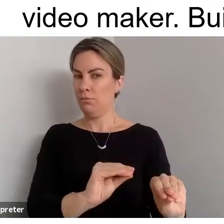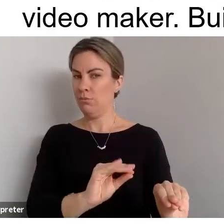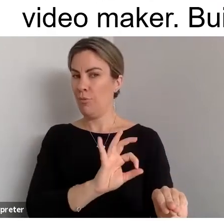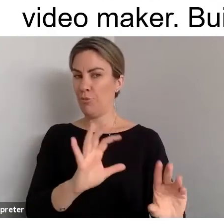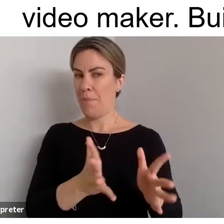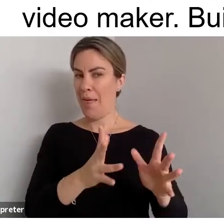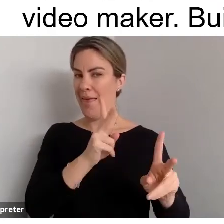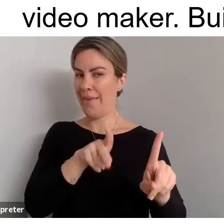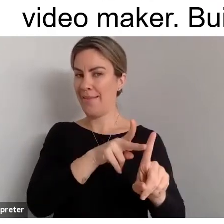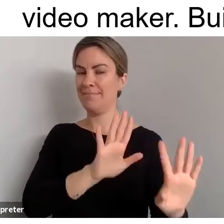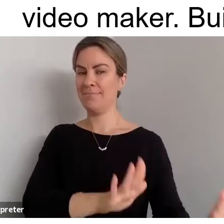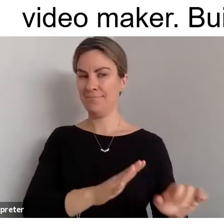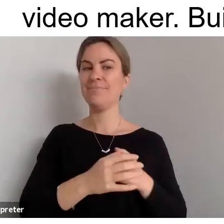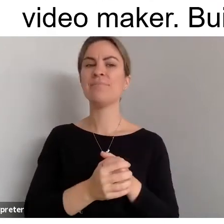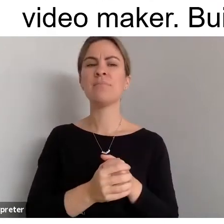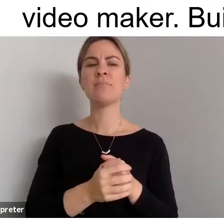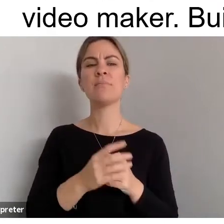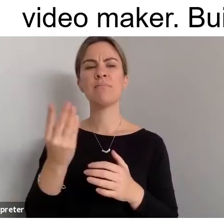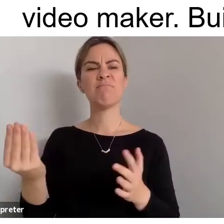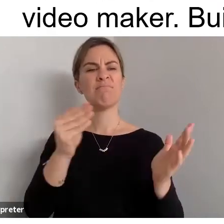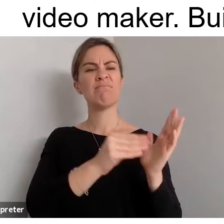I thought I would throw this in, it is a bit more cerebral.